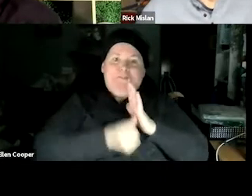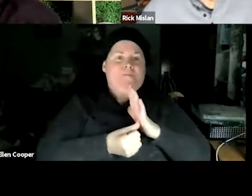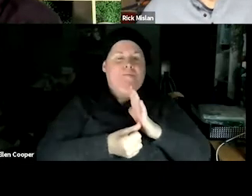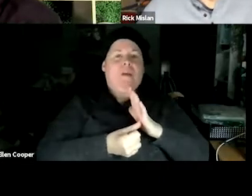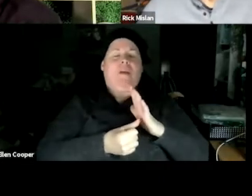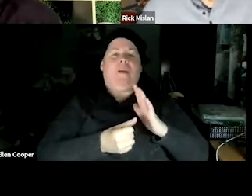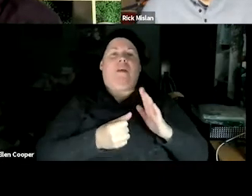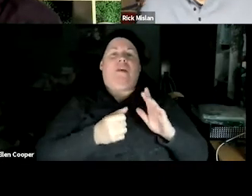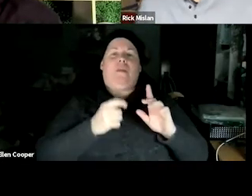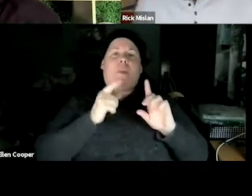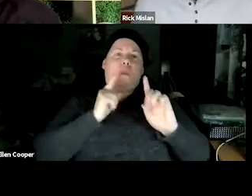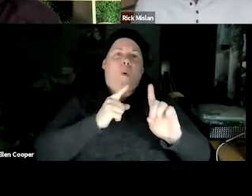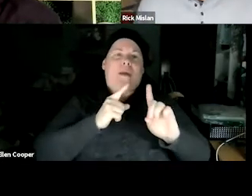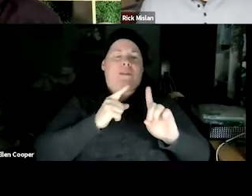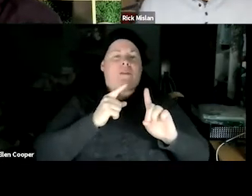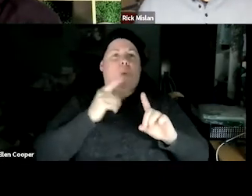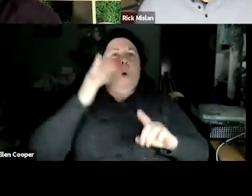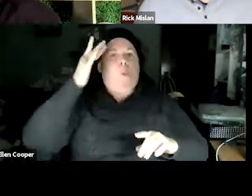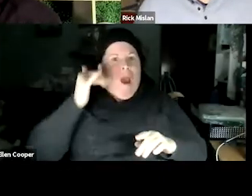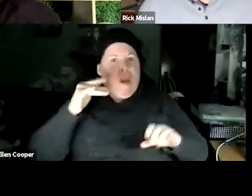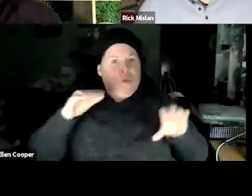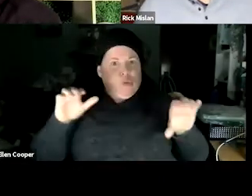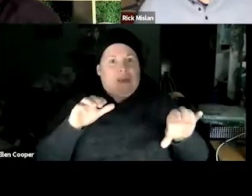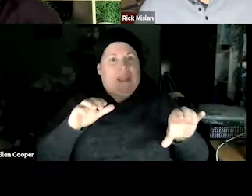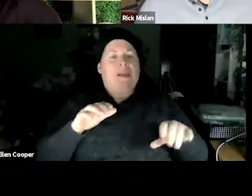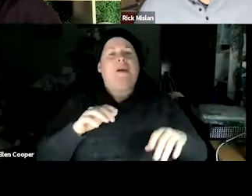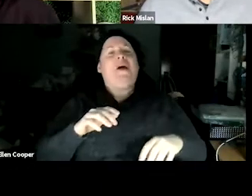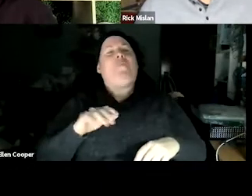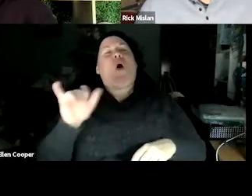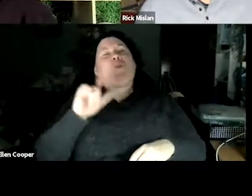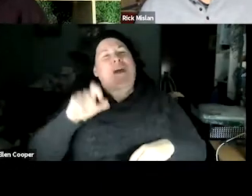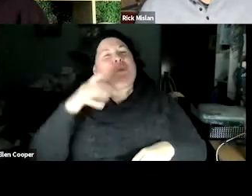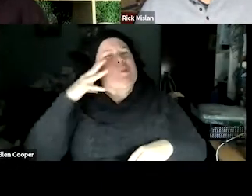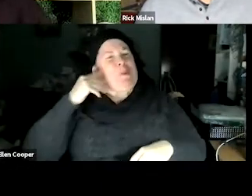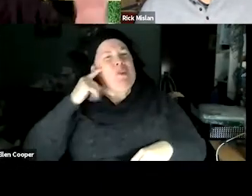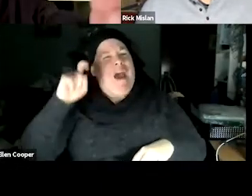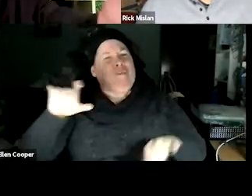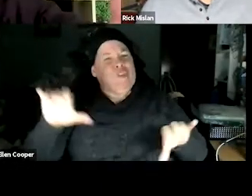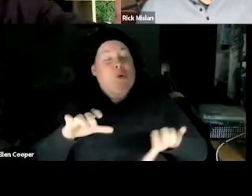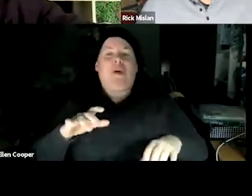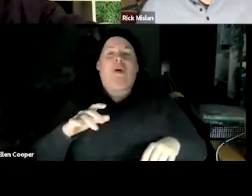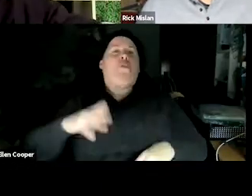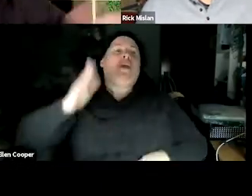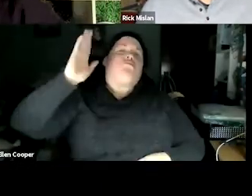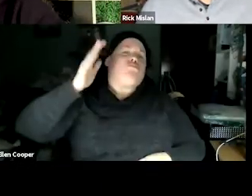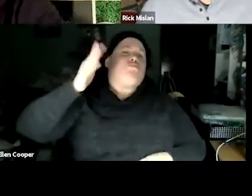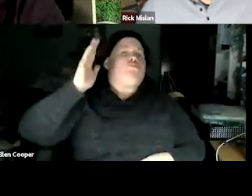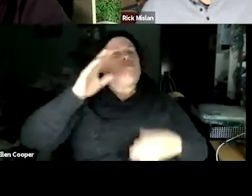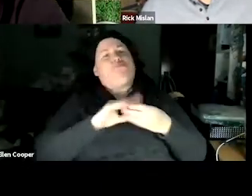realize what they're doing but also you have to actually do it. CalebBarlow: Like when you do a tabletop and you present someone is scenario. Well, what you do DAX